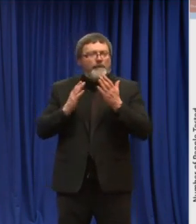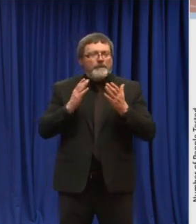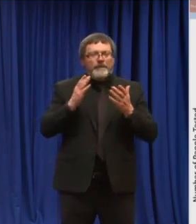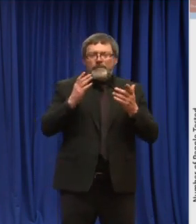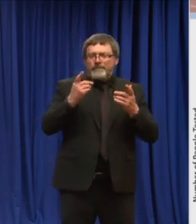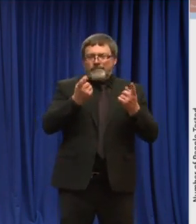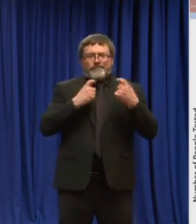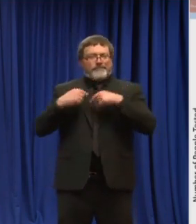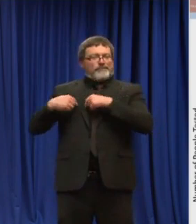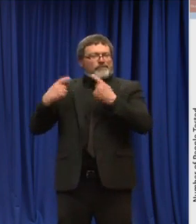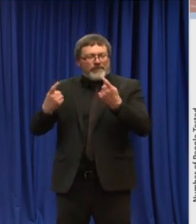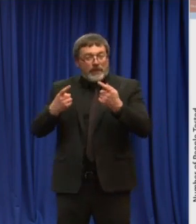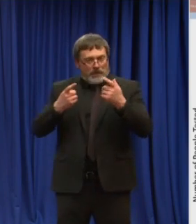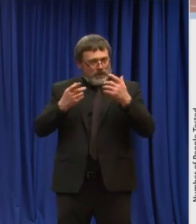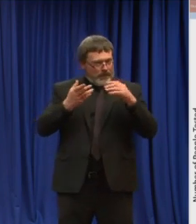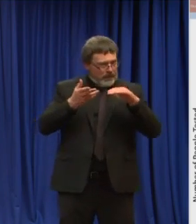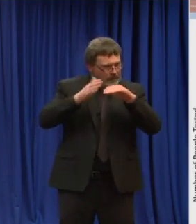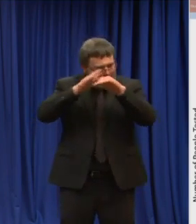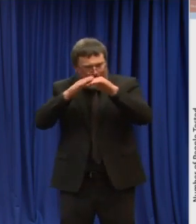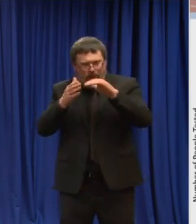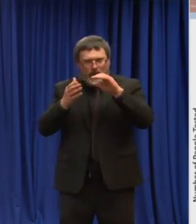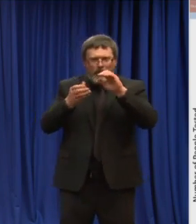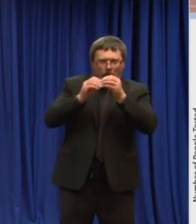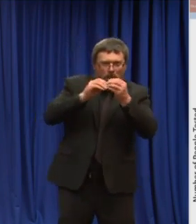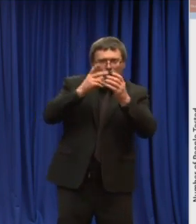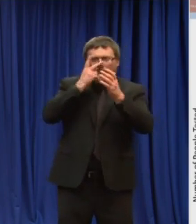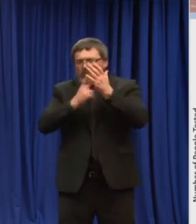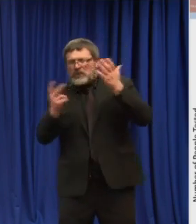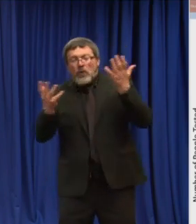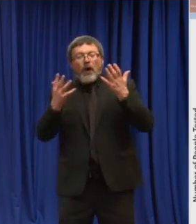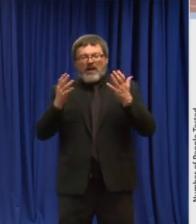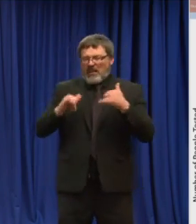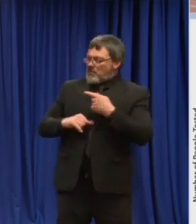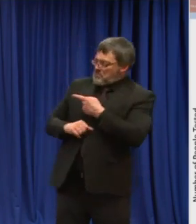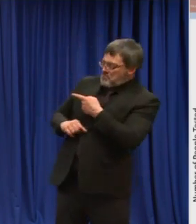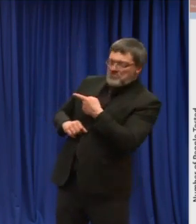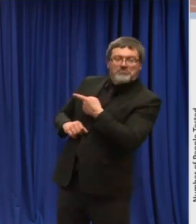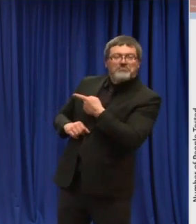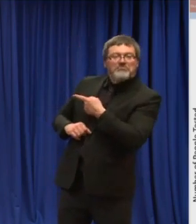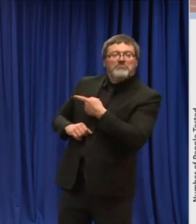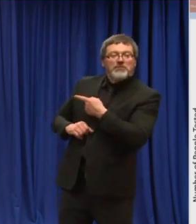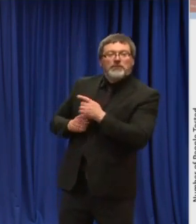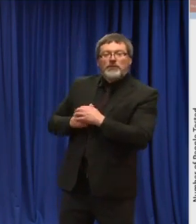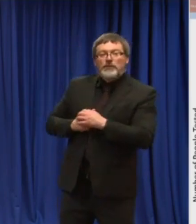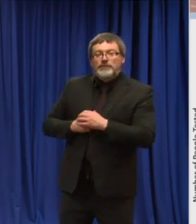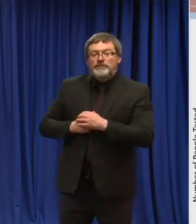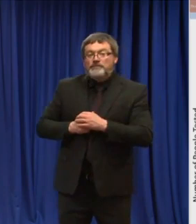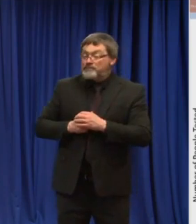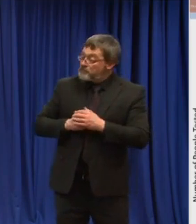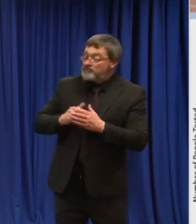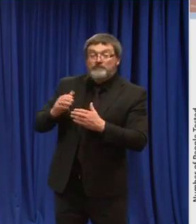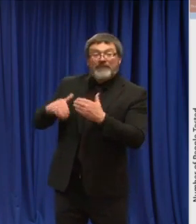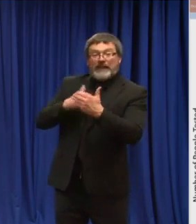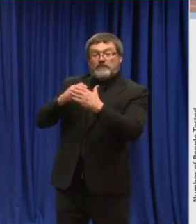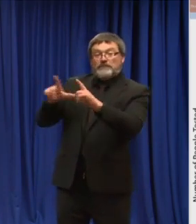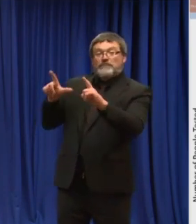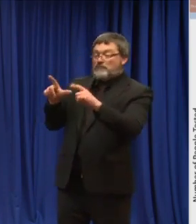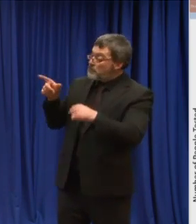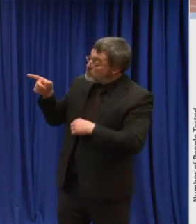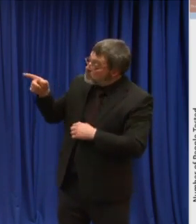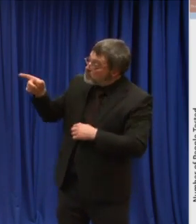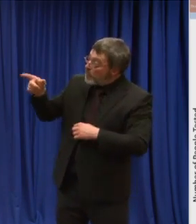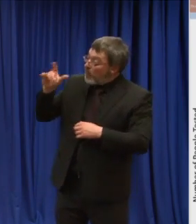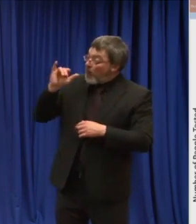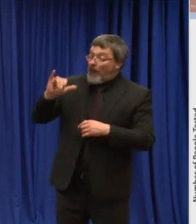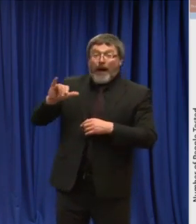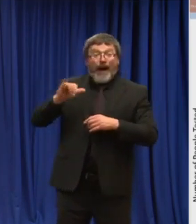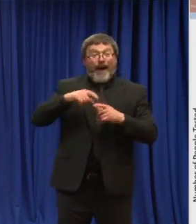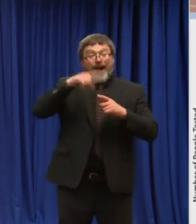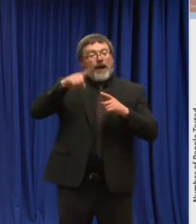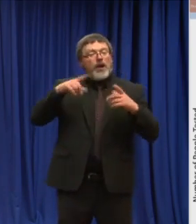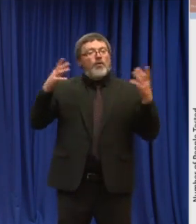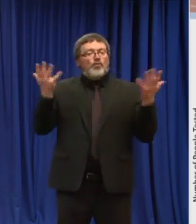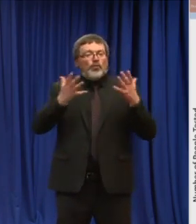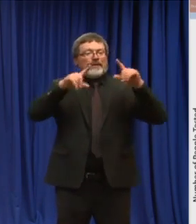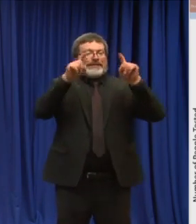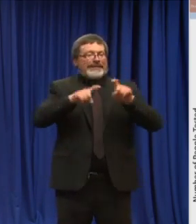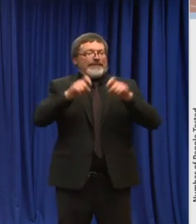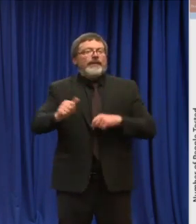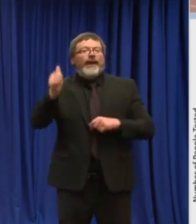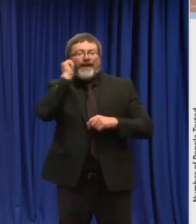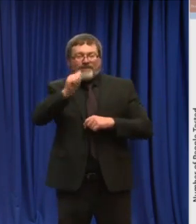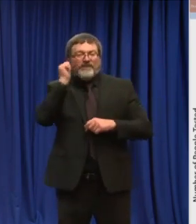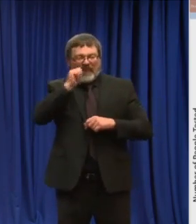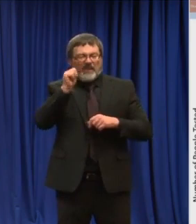MAYBE THE NUMBERS ARE DECREASING OR NOT INCREASING AS MUCH SIMPLY BECAUSE WE’RE NOT TESTING AS MUCH THIS IS A GRAPH THAT IS LOOKING AT THE NUMBER OF PEOPLE TESTED EACH DAY IN NEW HAMPSHIRE